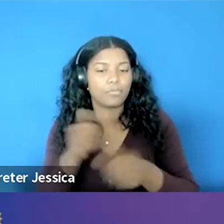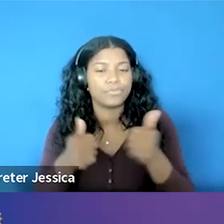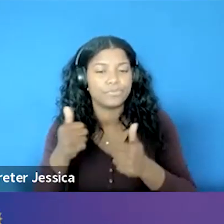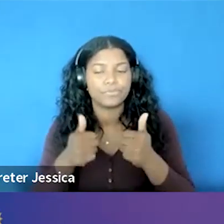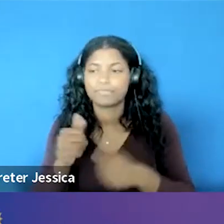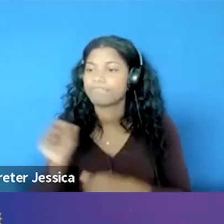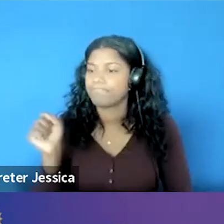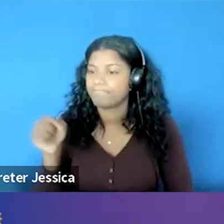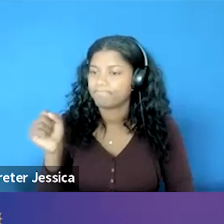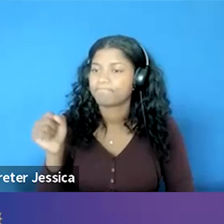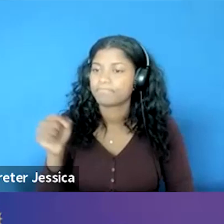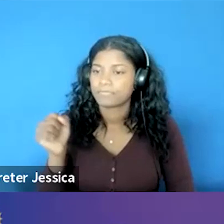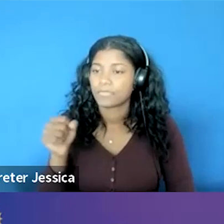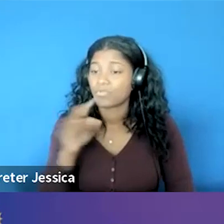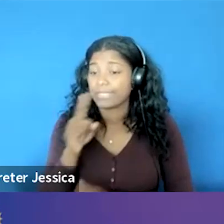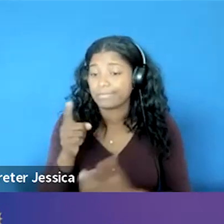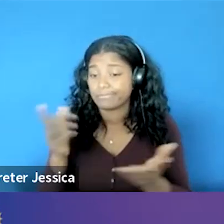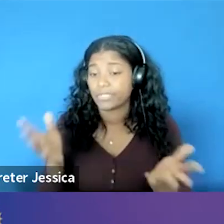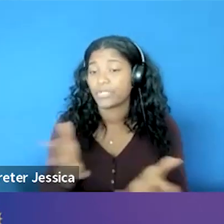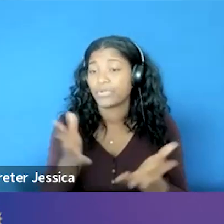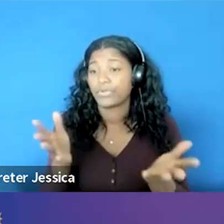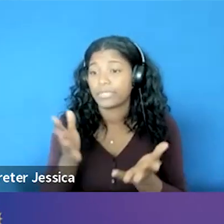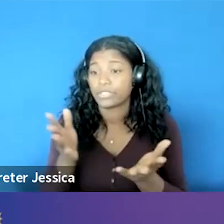Manju Hingorani: Yeah, our advice is submit when you are ready.